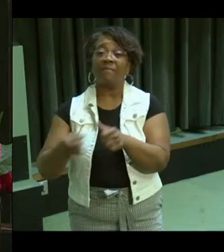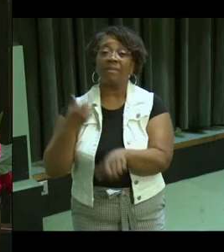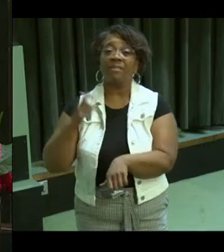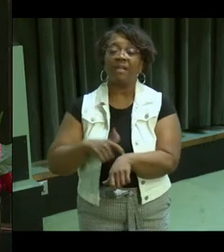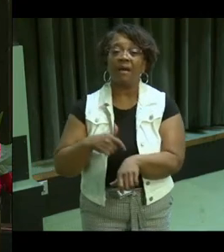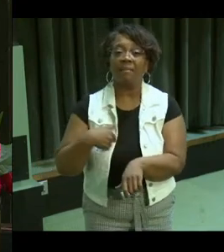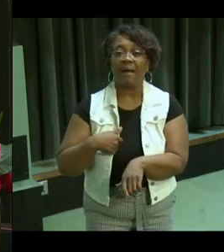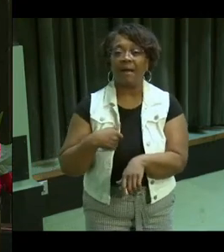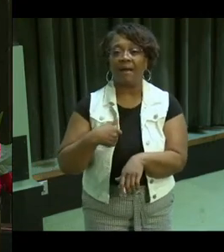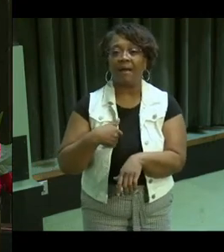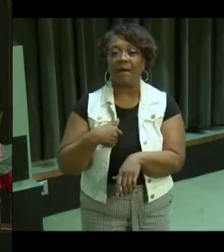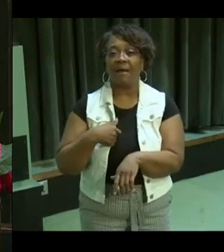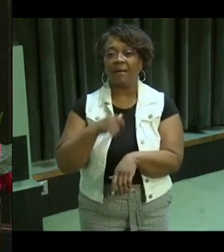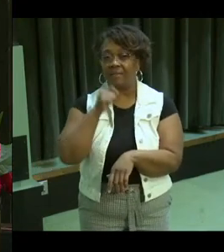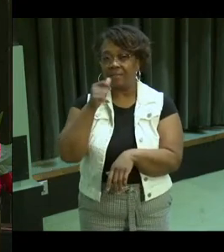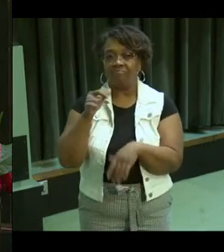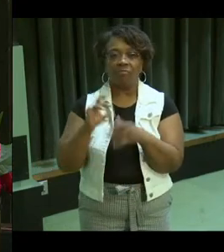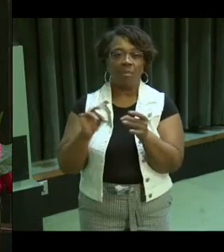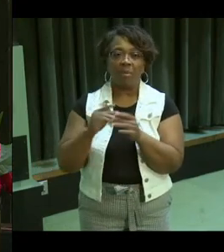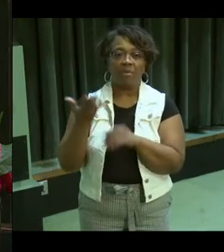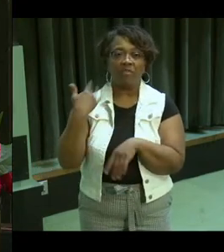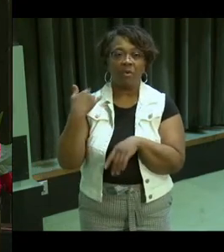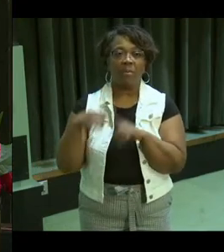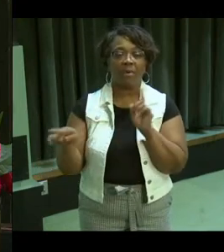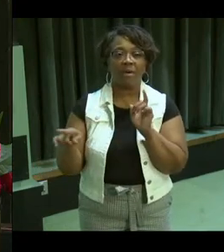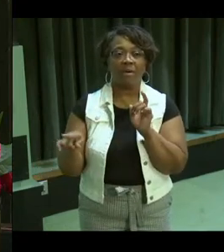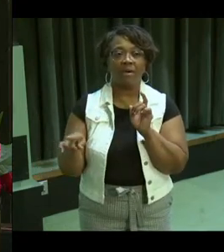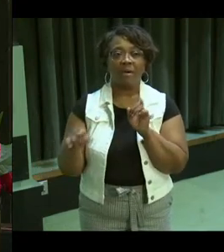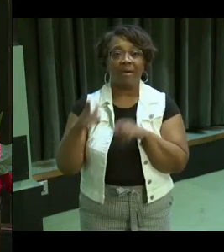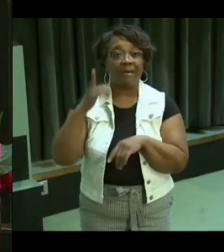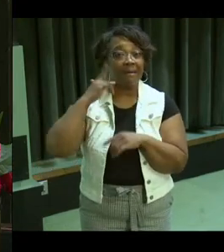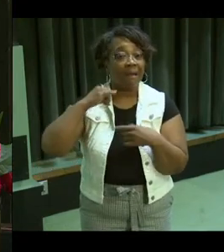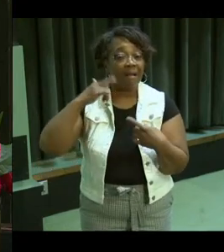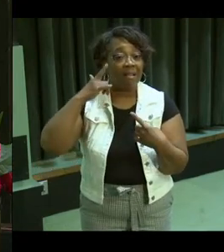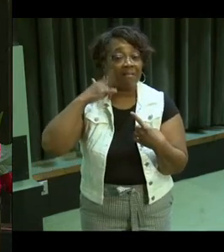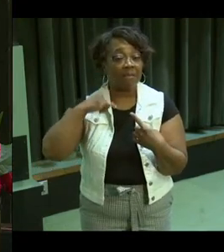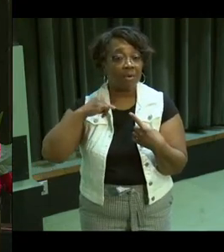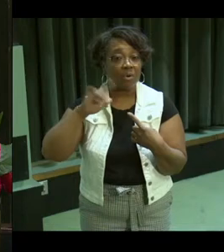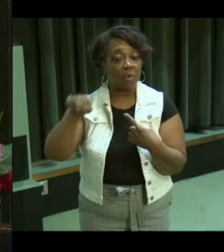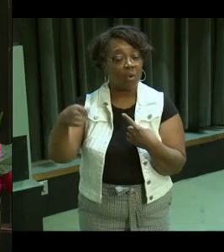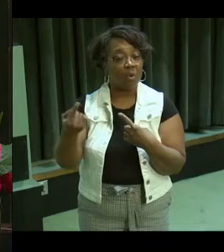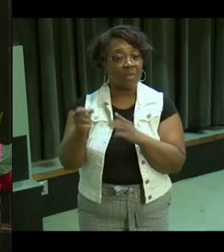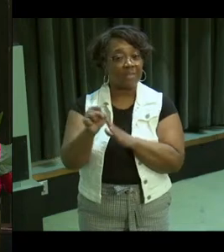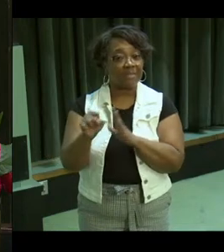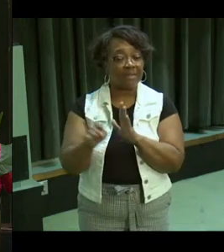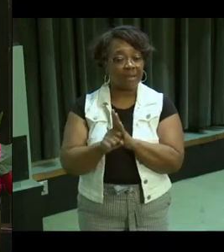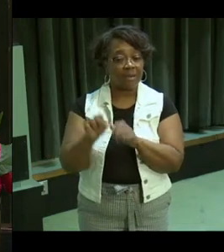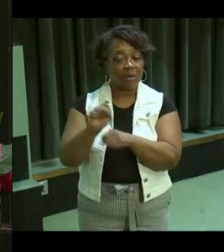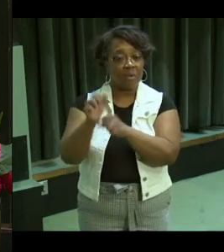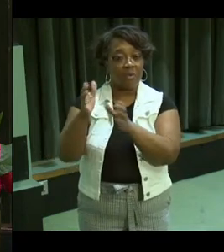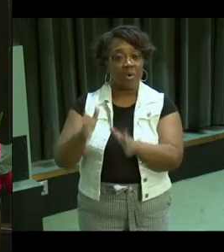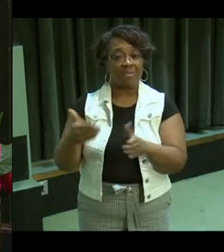didn't mention this, but,